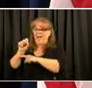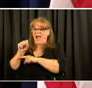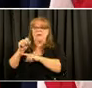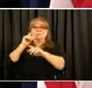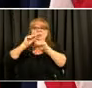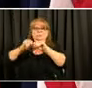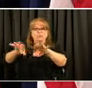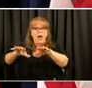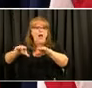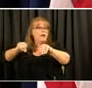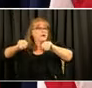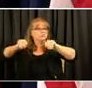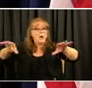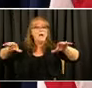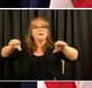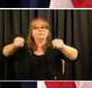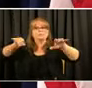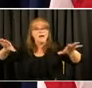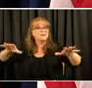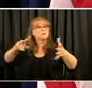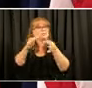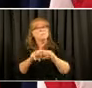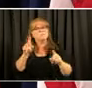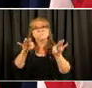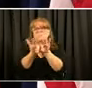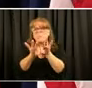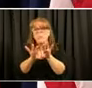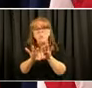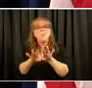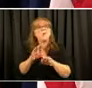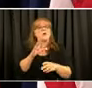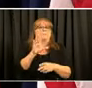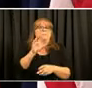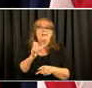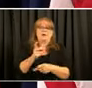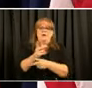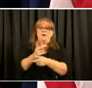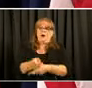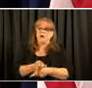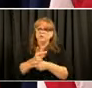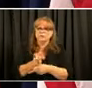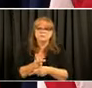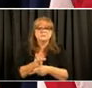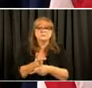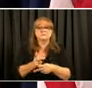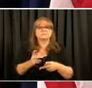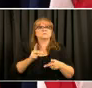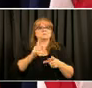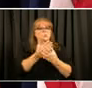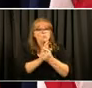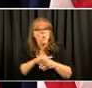be cautious and really go about our lives in a careful way going back to the issue of